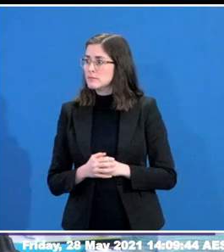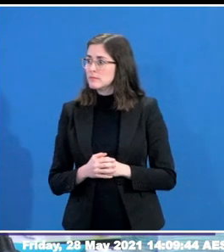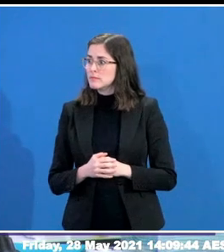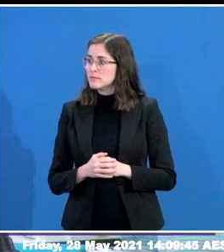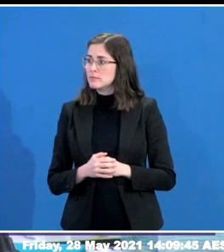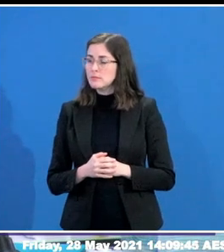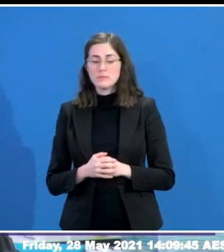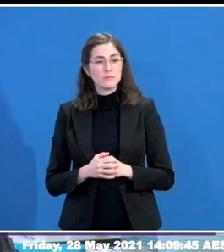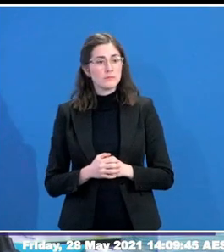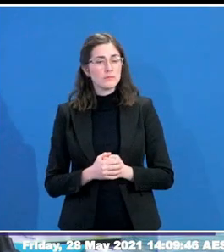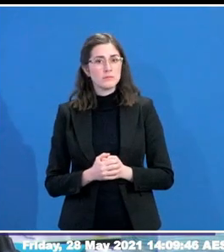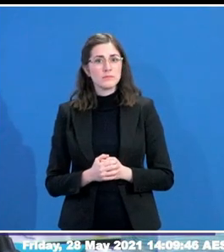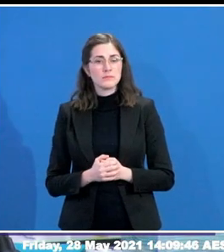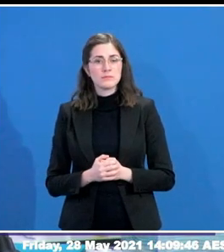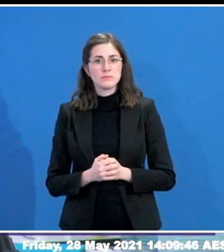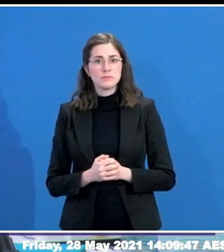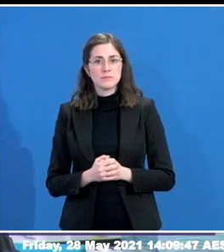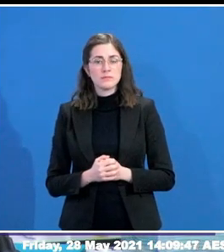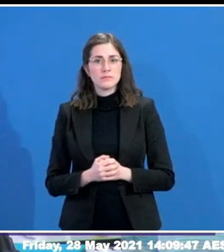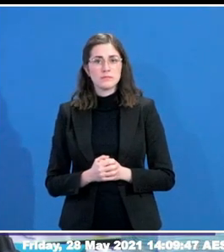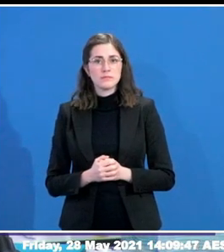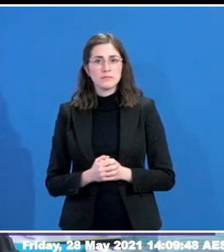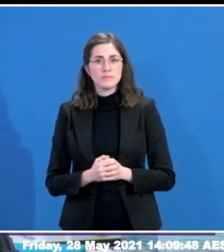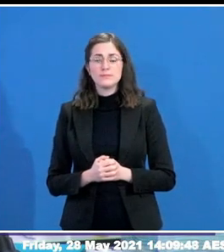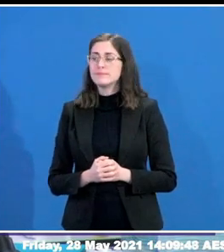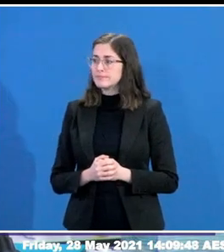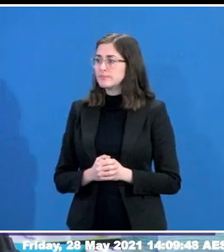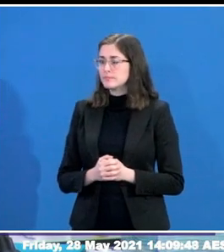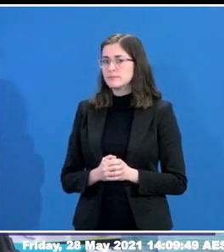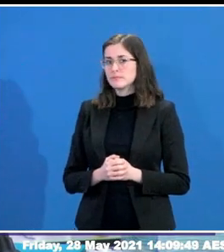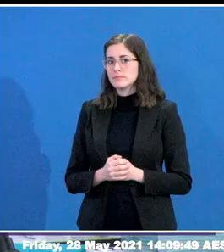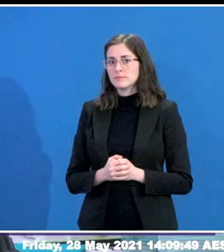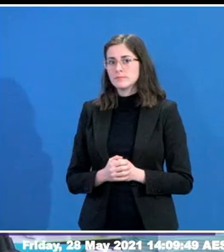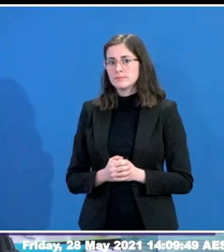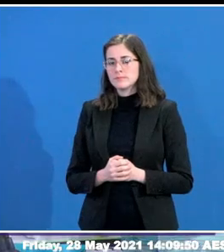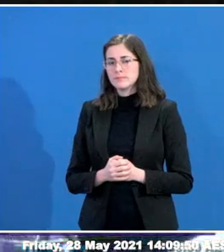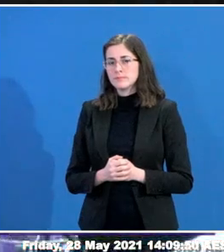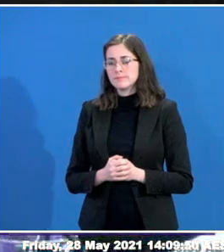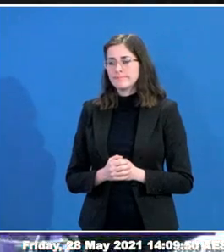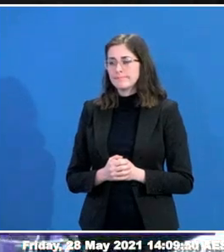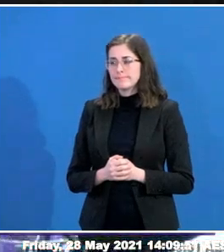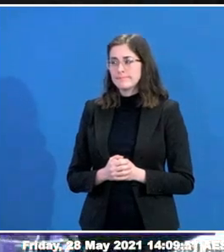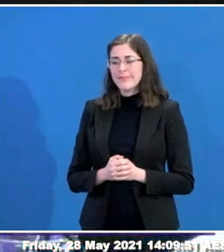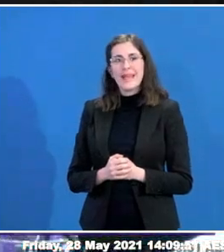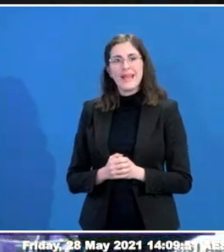You've got one, okay. MR McNAUGHTON: We certainly recognise in the NDIA that some participants